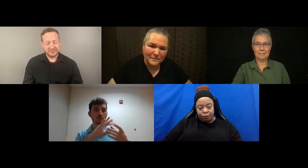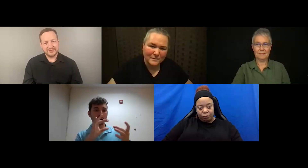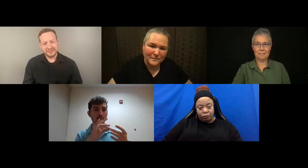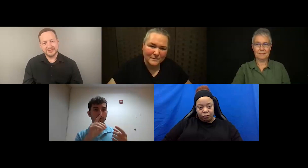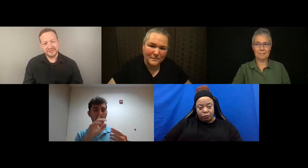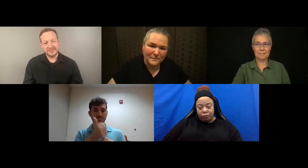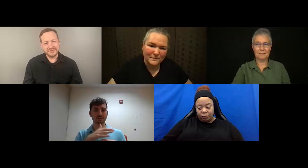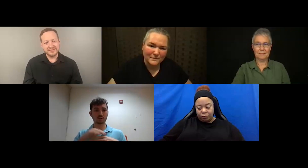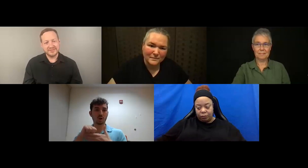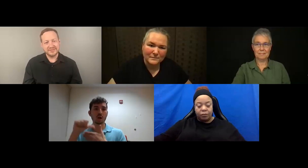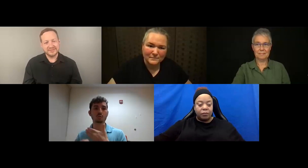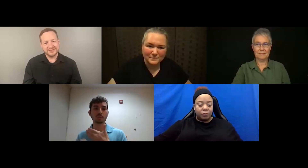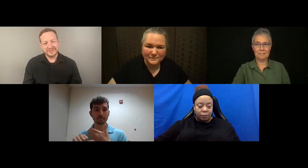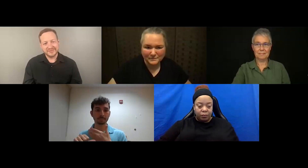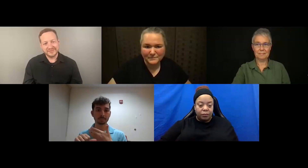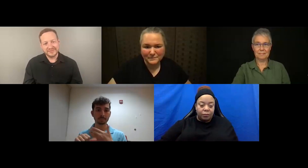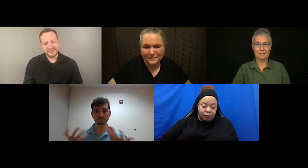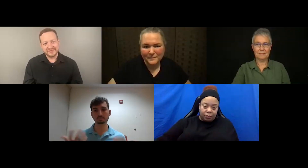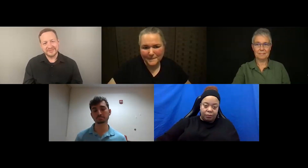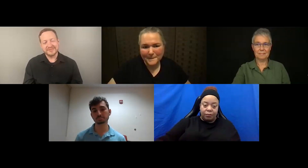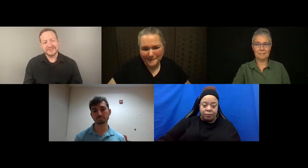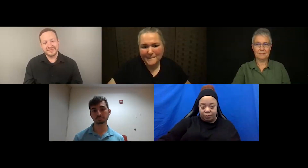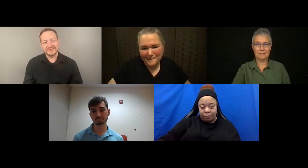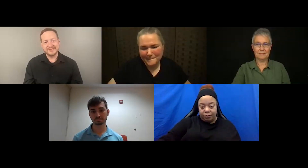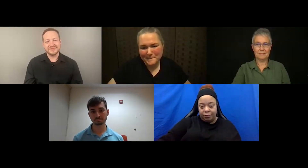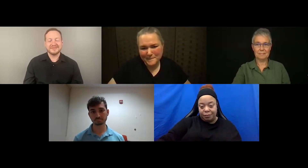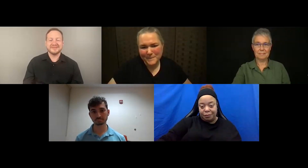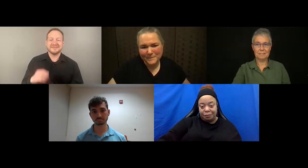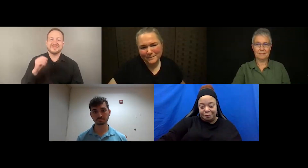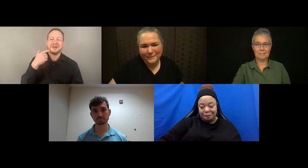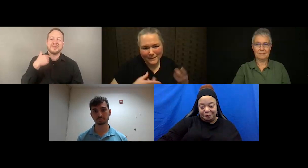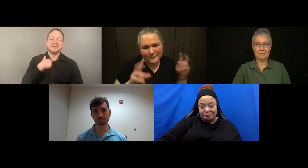in response to your question or comment.